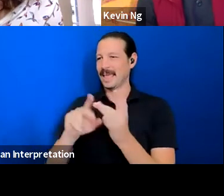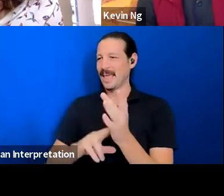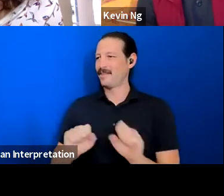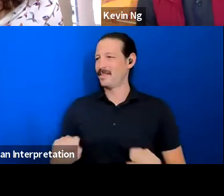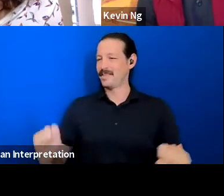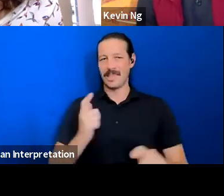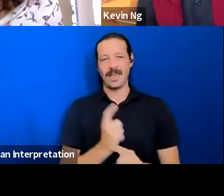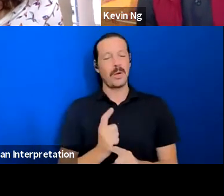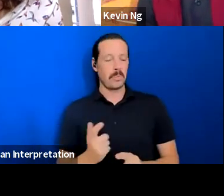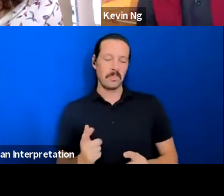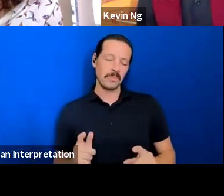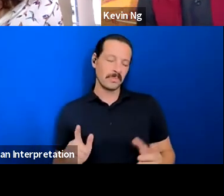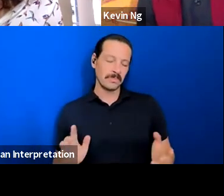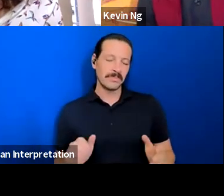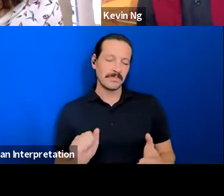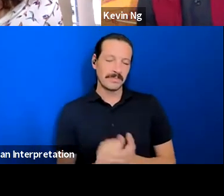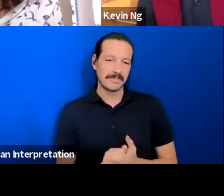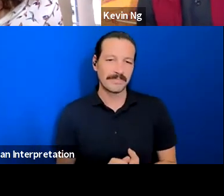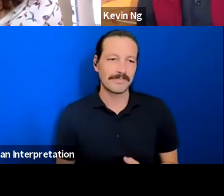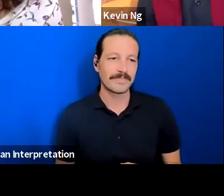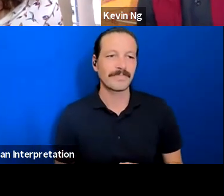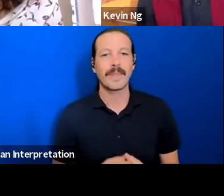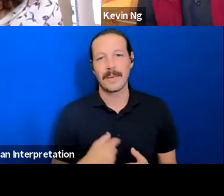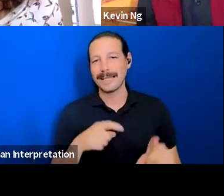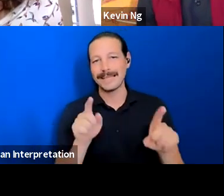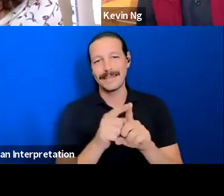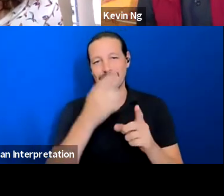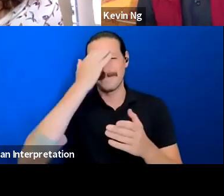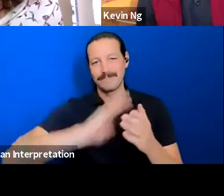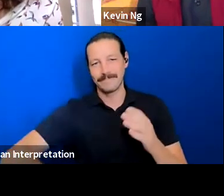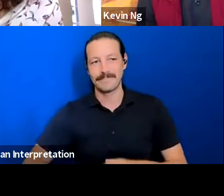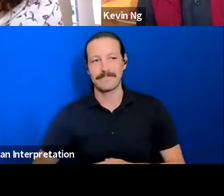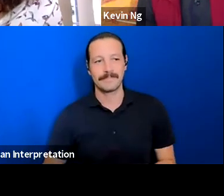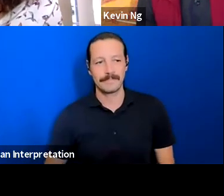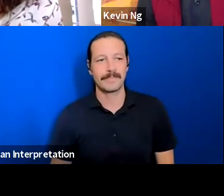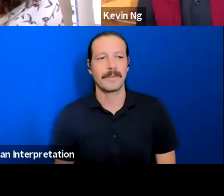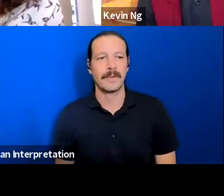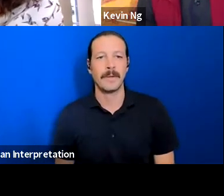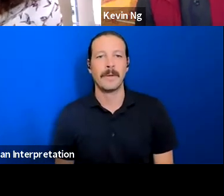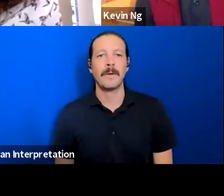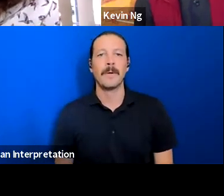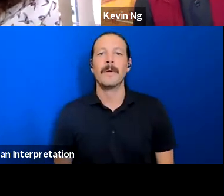I guess there's a couple of things I think I can add. And everyone has their own kind of style,